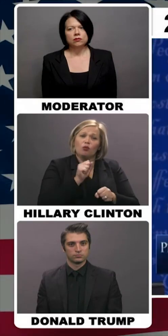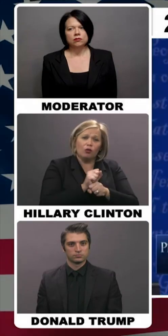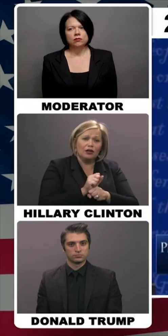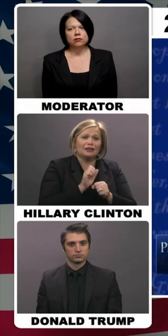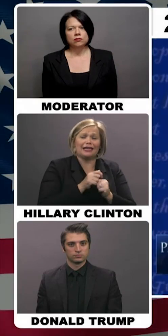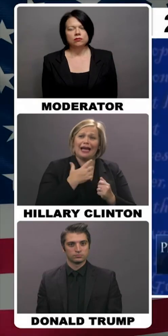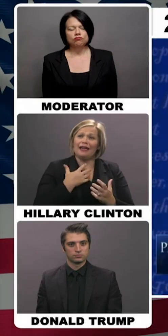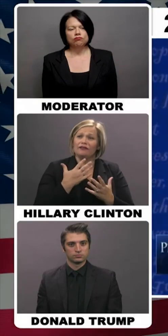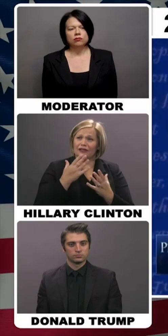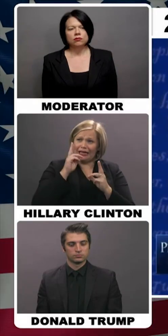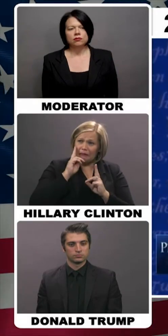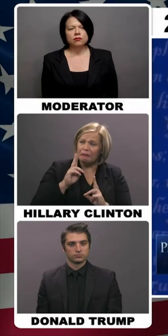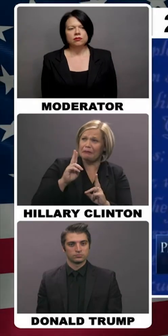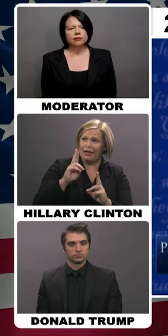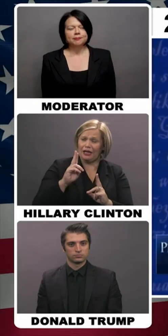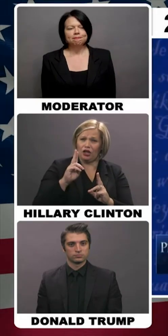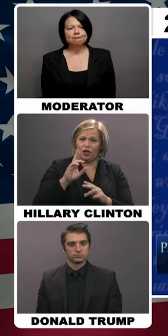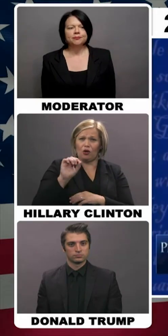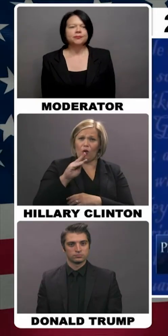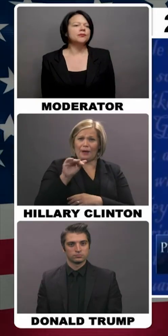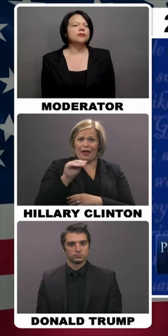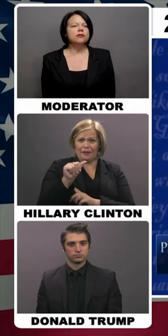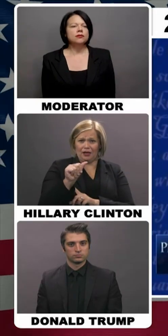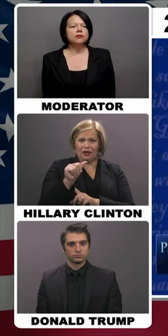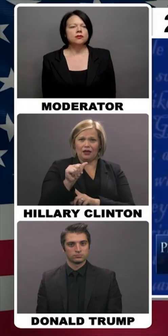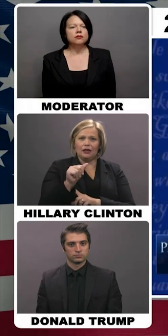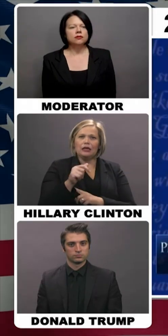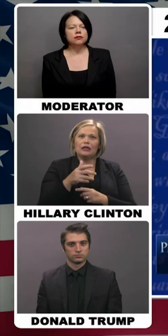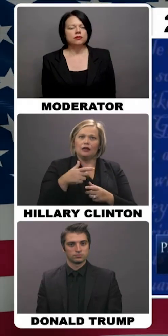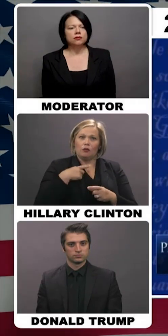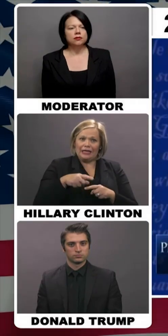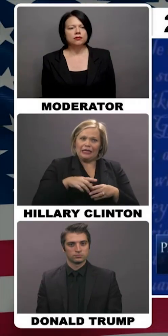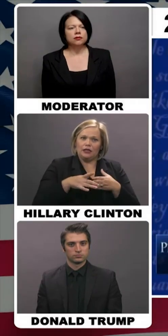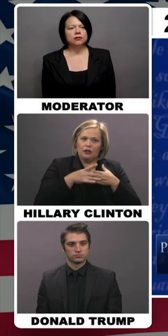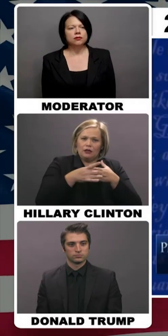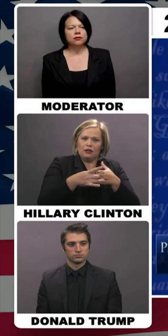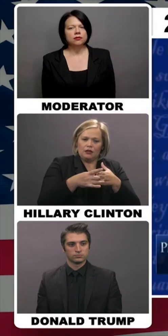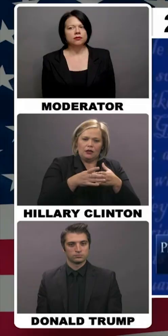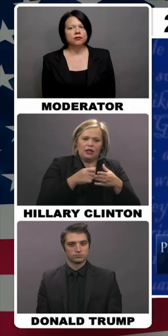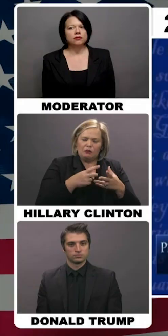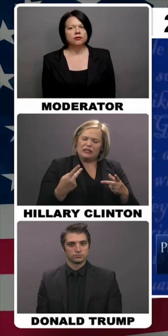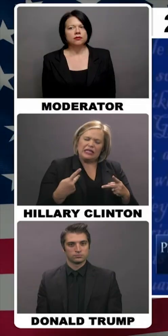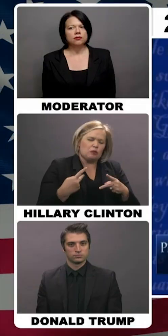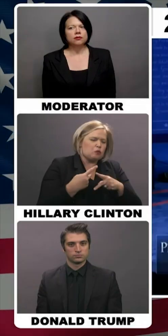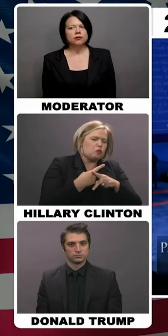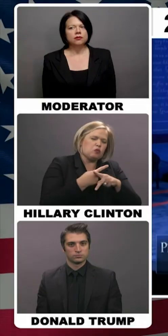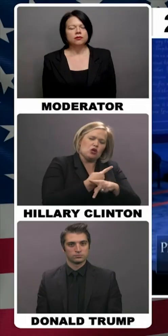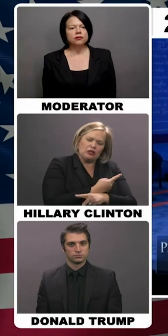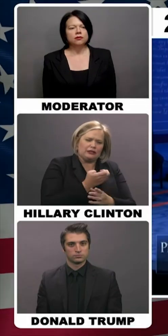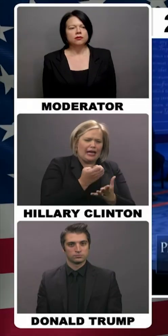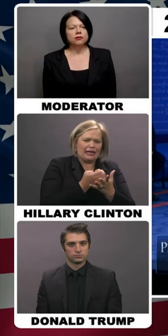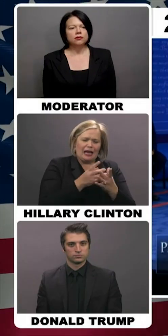He inherited the worst financial crisis since the Great Depression. That was a terrible time for our country.